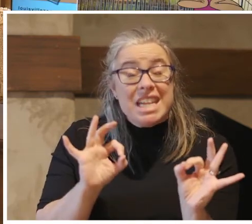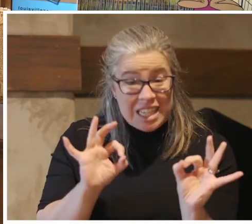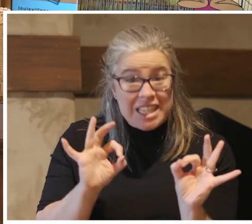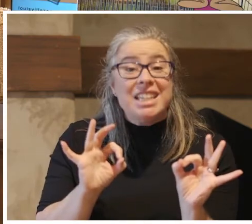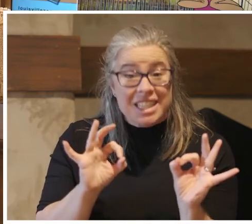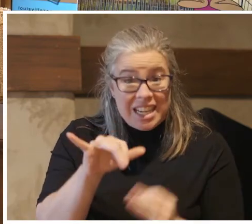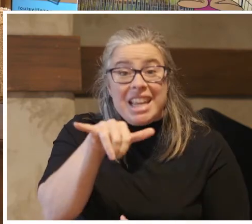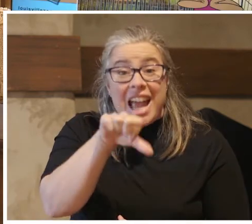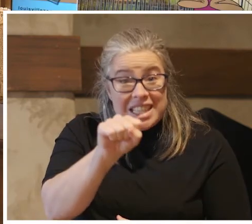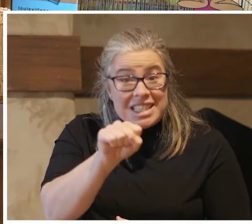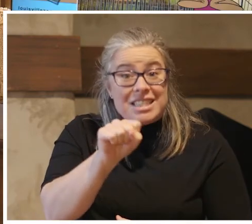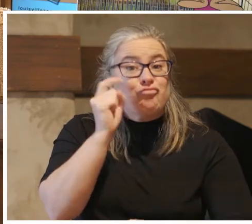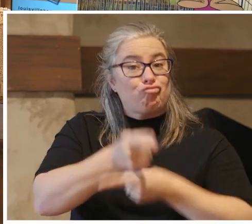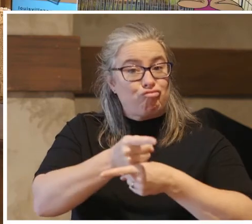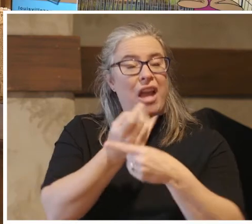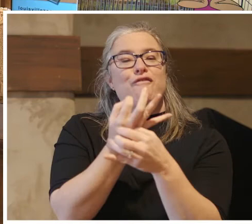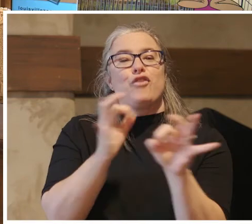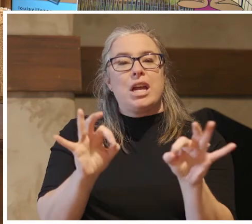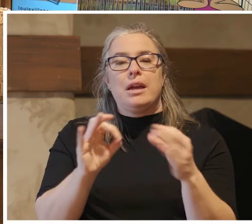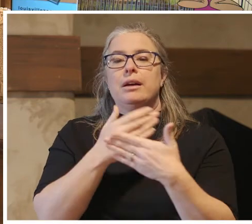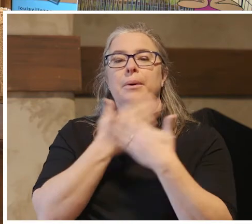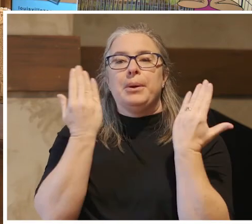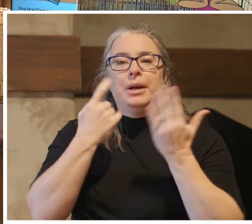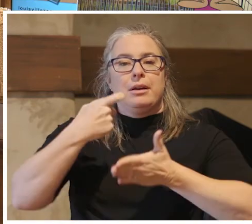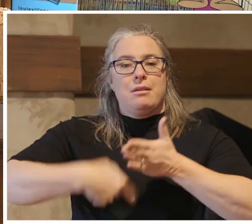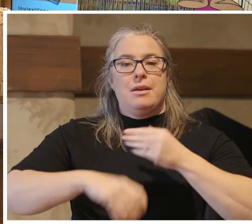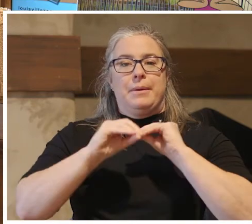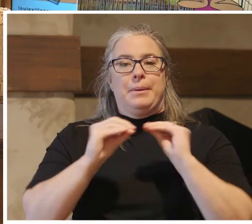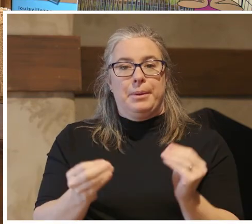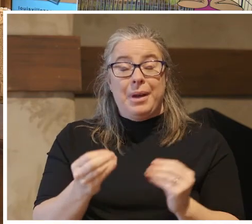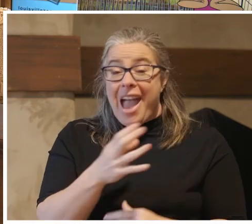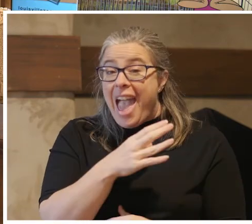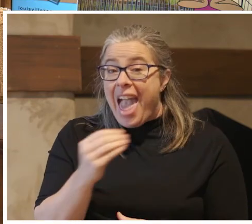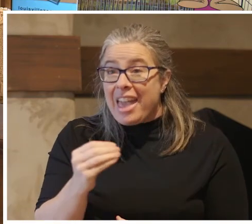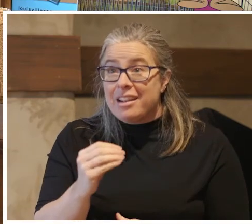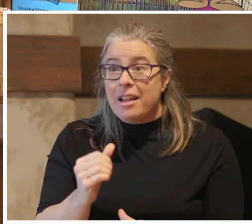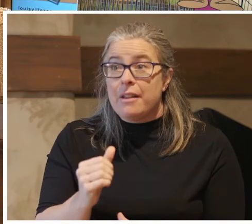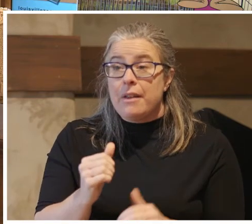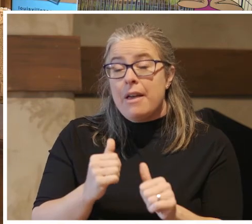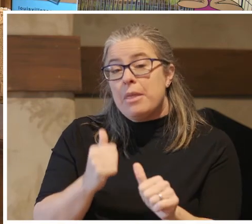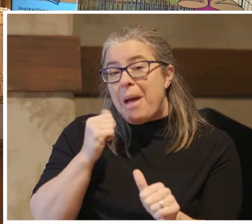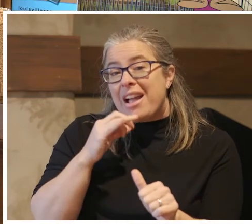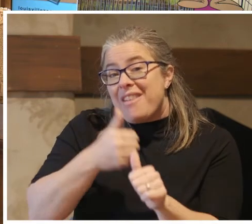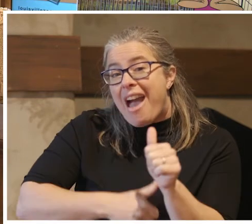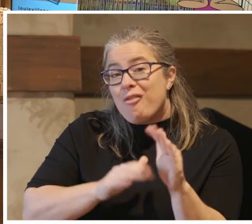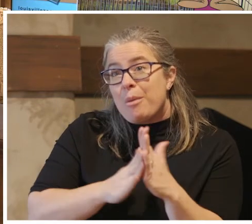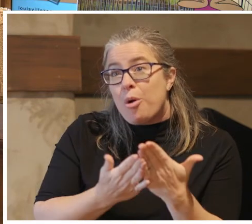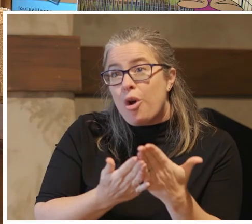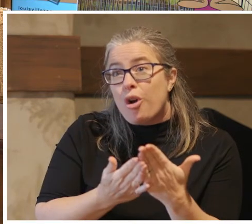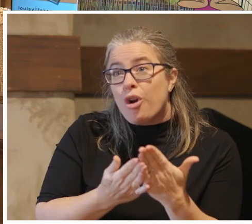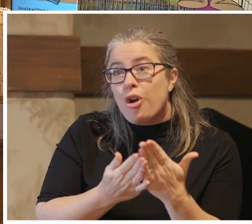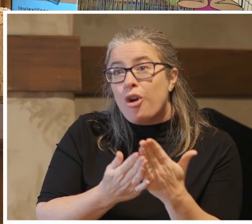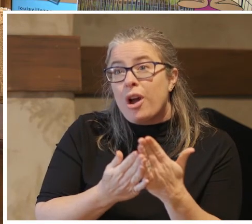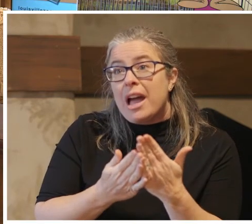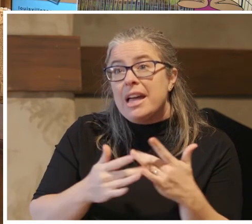Yep, you heard it, free. And in the back of every book is an adventure for you guys.